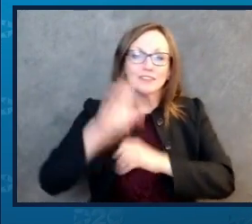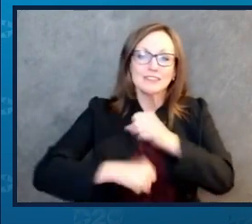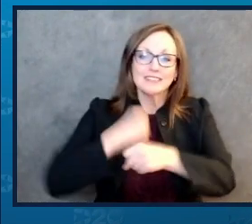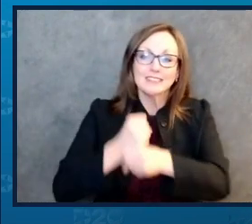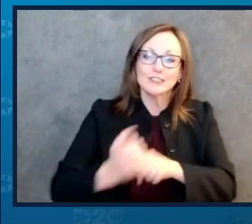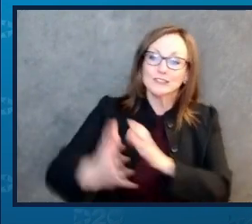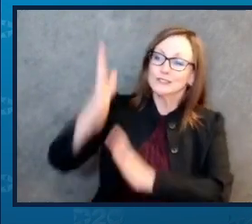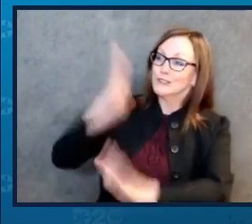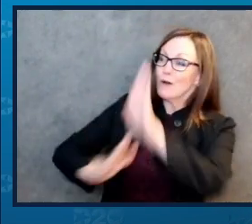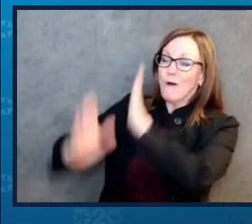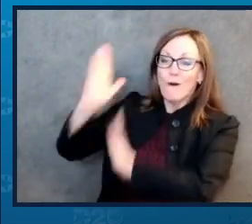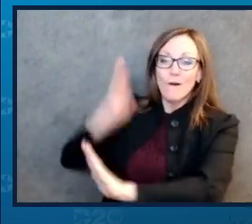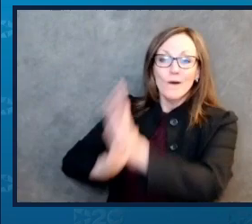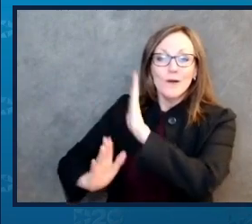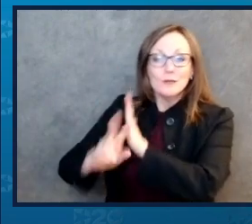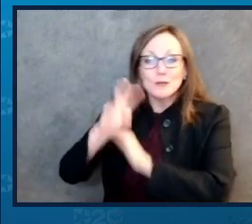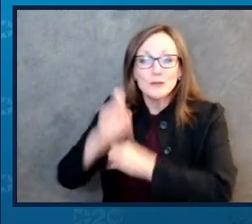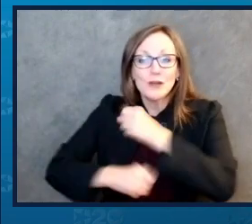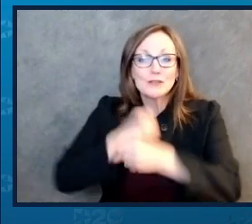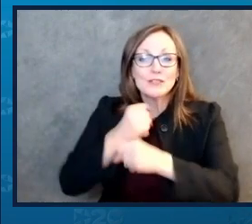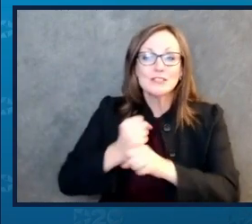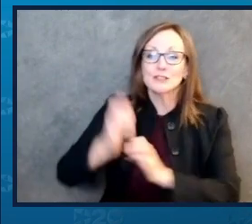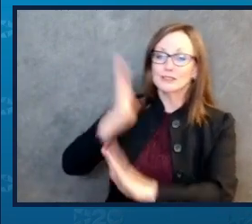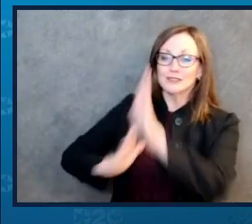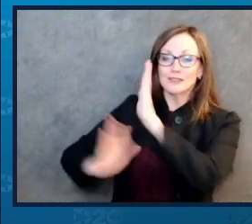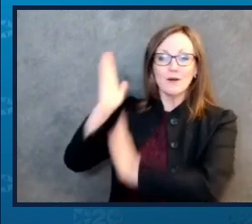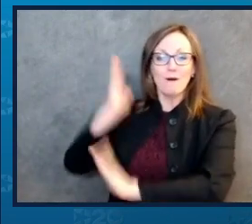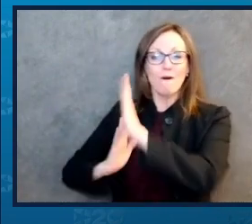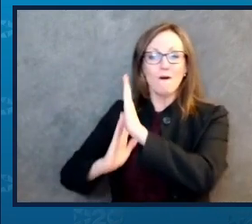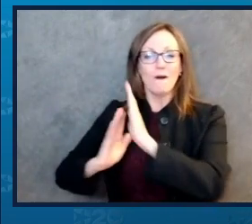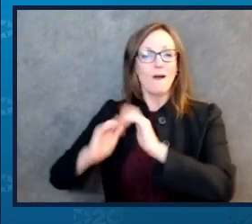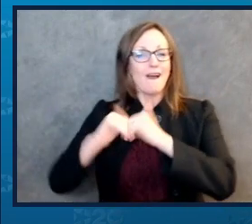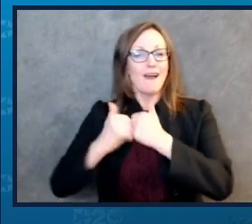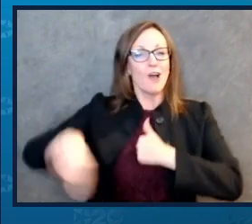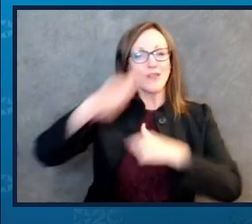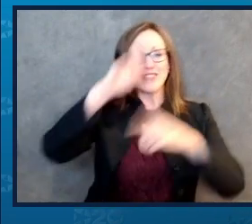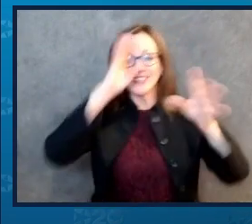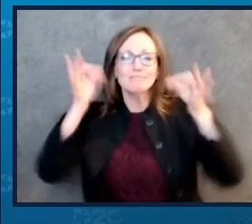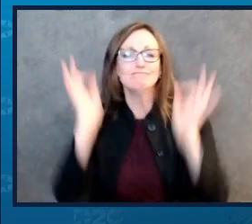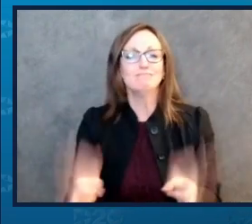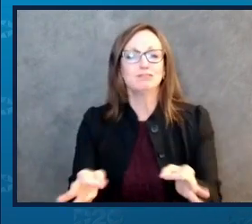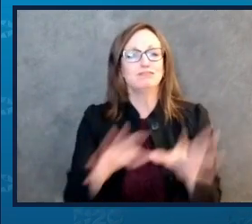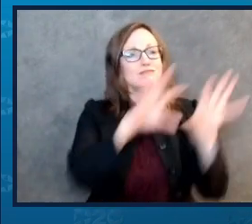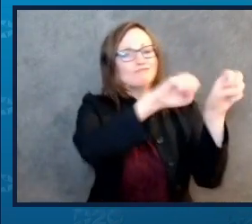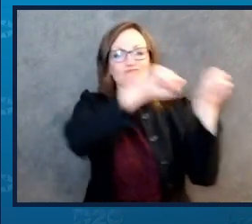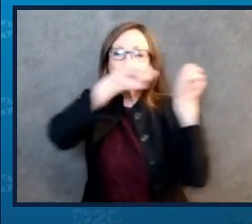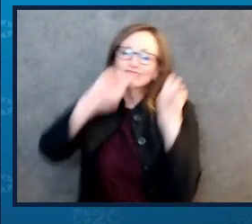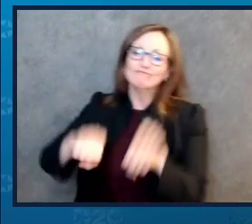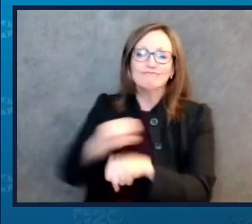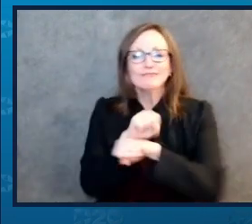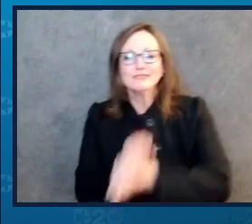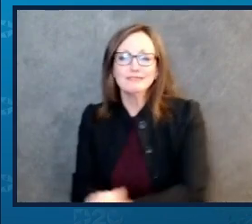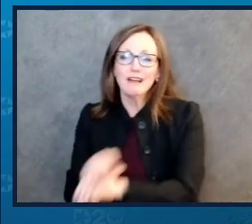BONDAGE. ETCHED INTO THE DNA OF WHO WE'RE AS NATION, IS THE VERY IDEA THAT